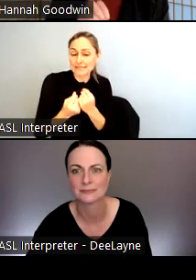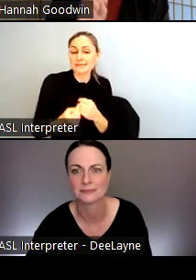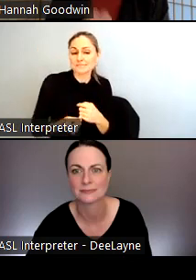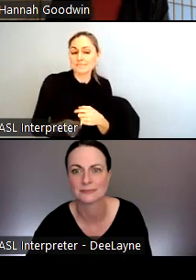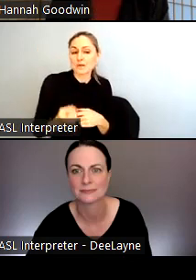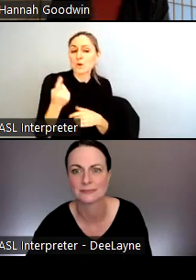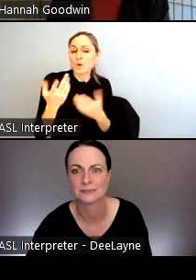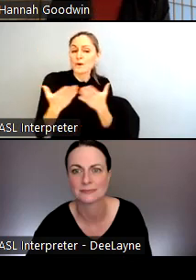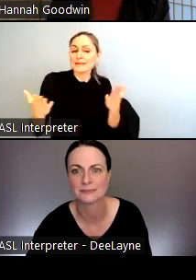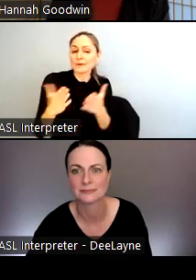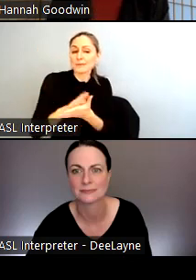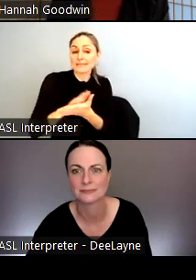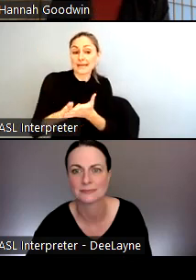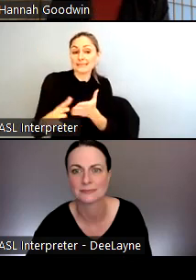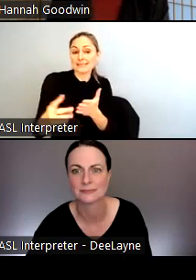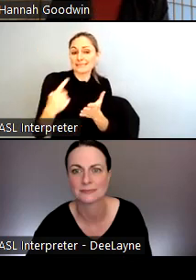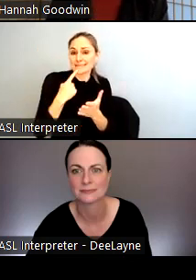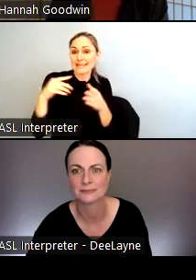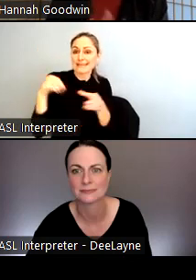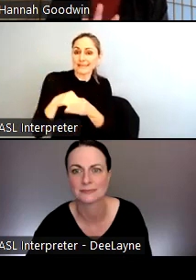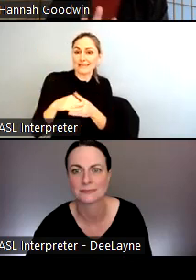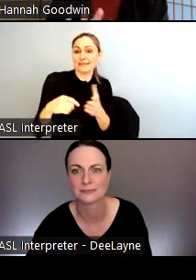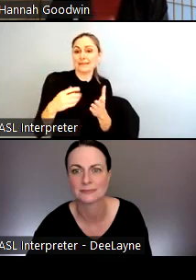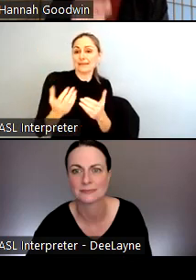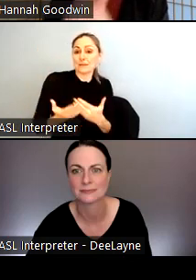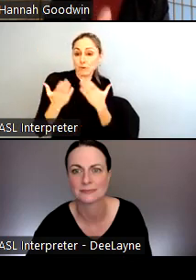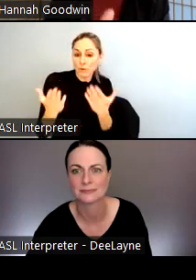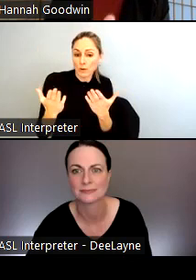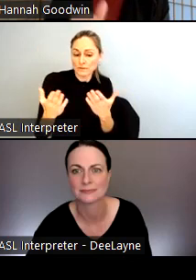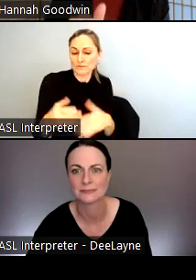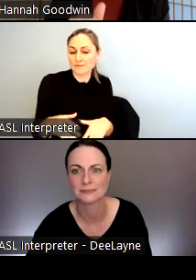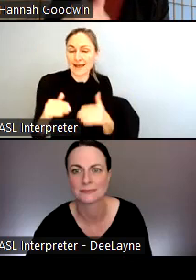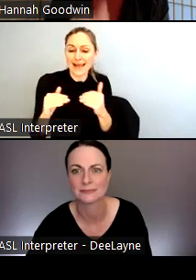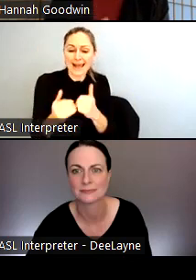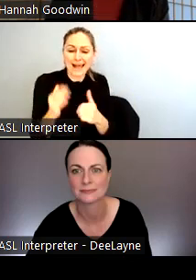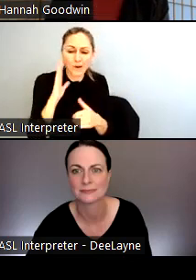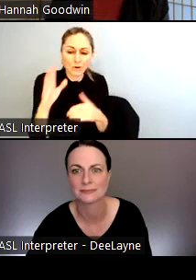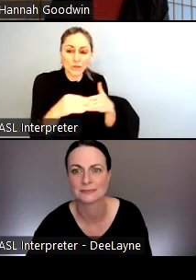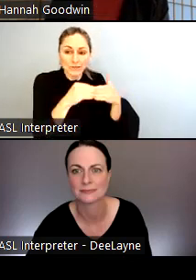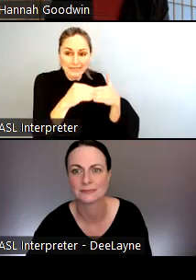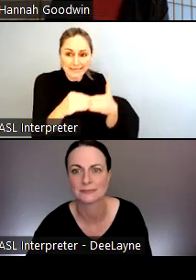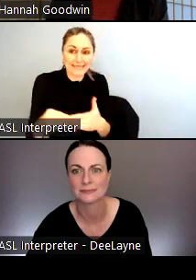to convey in the proposal is, how are you gonna lead people into that conversation?